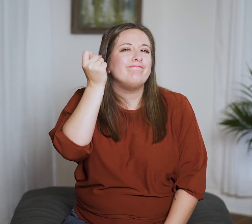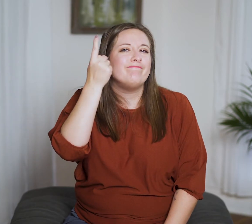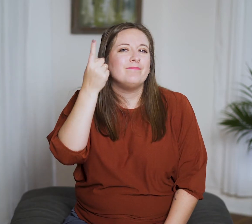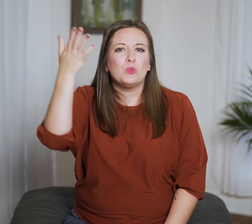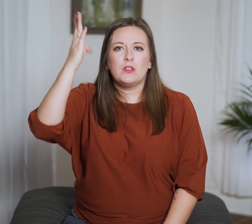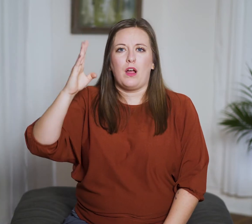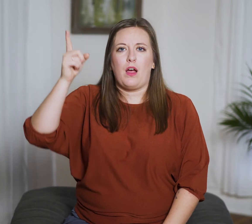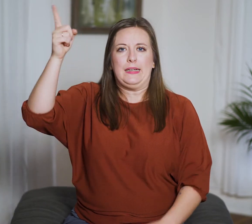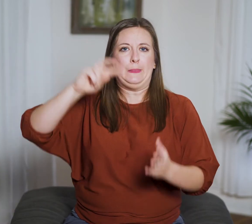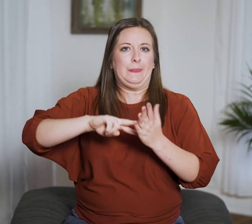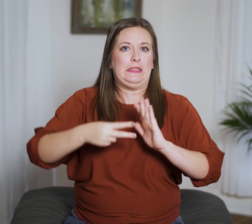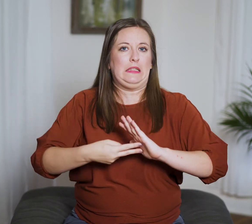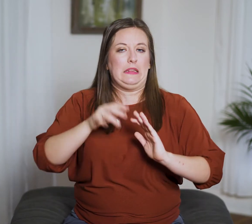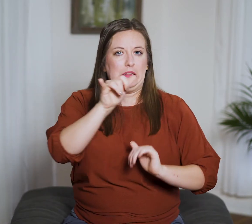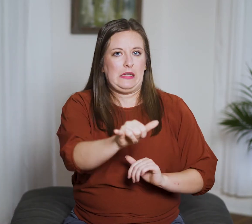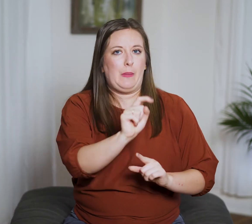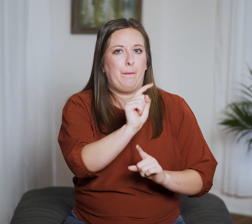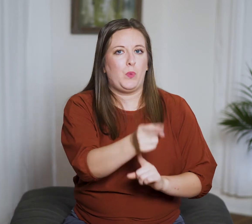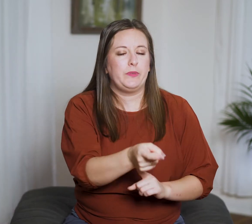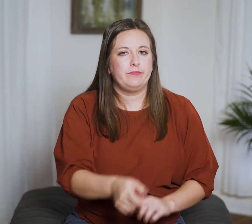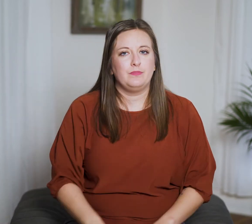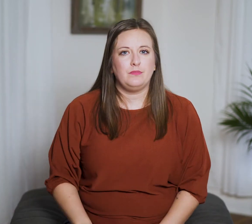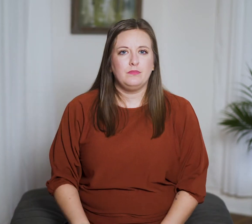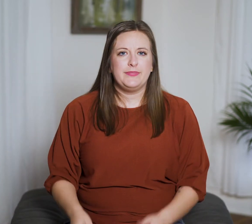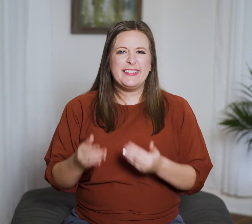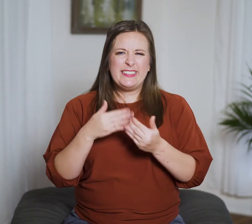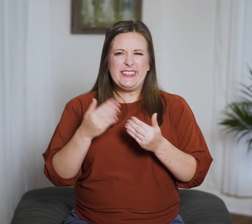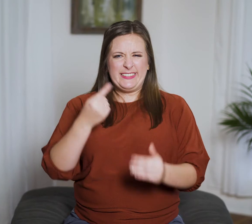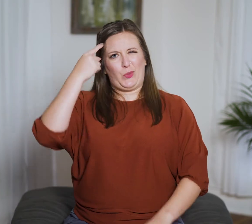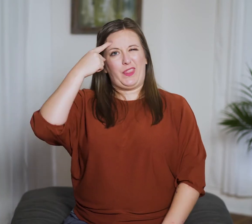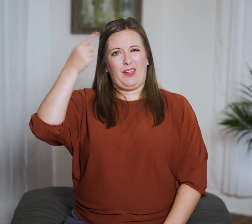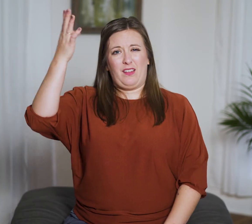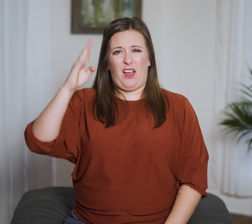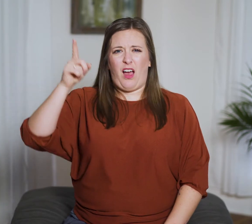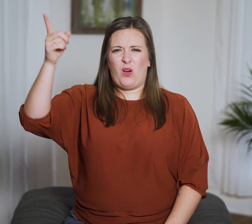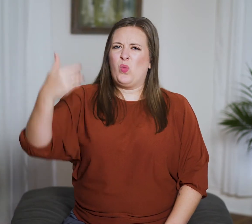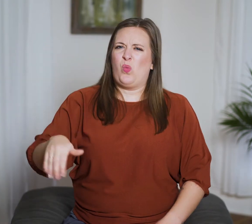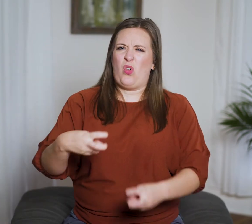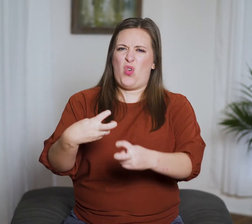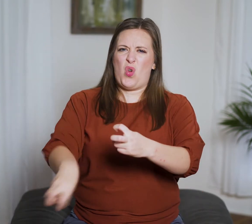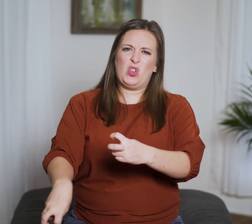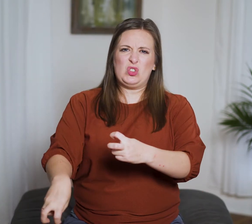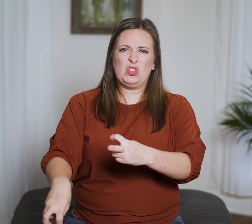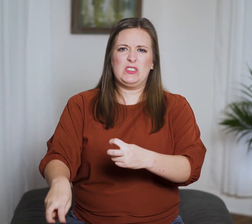what God meant in that moment. It’s easy to think of God as harsh here,